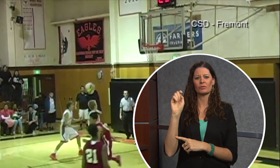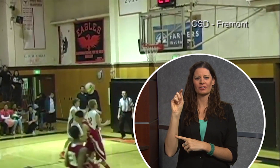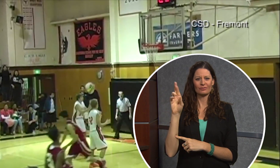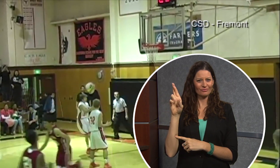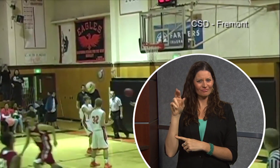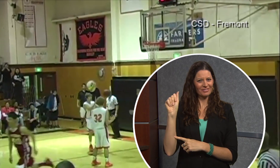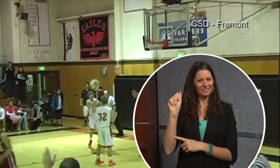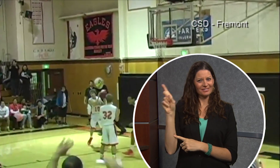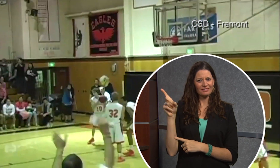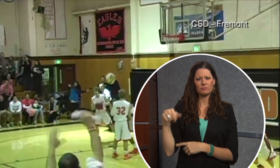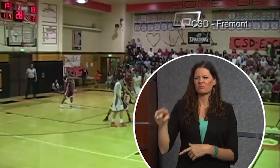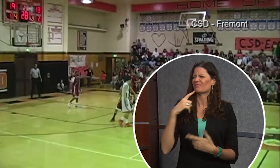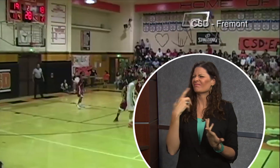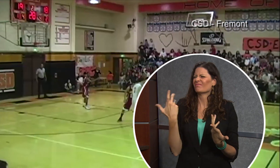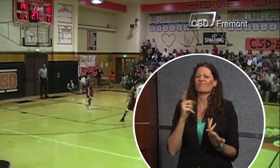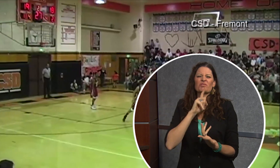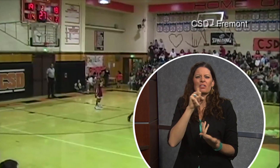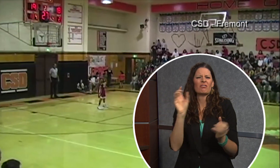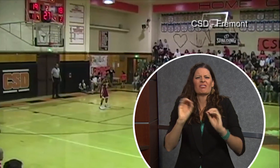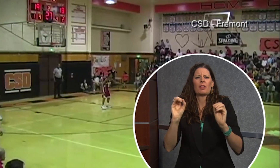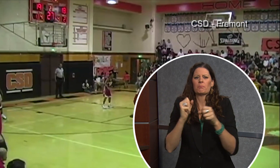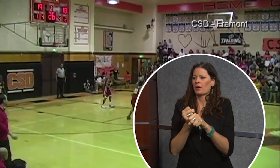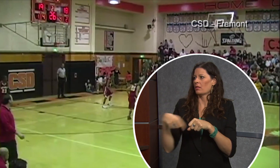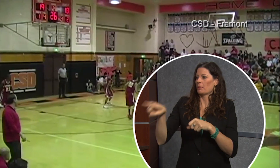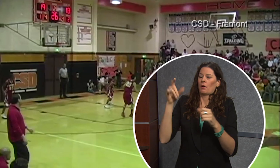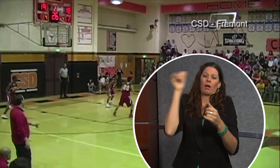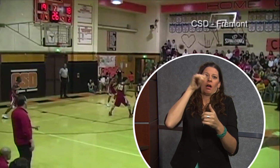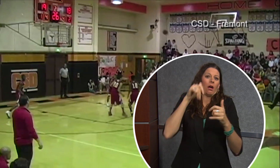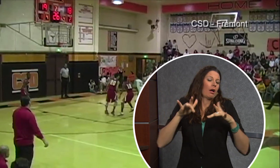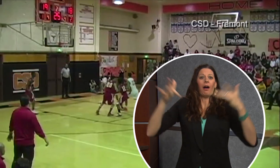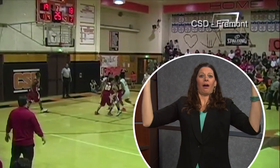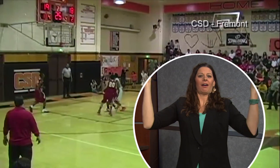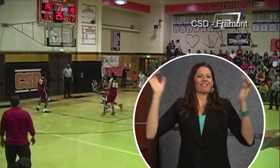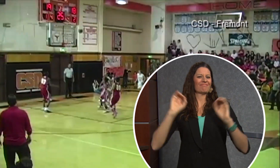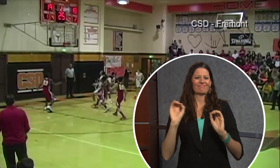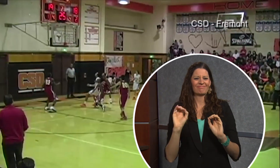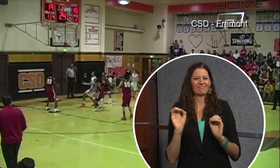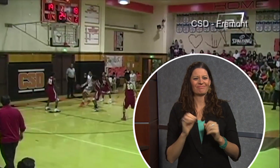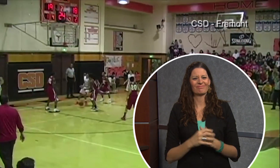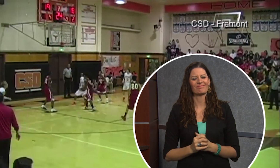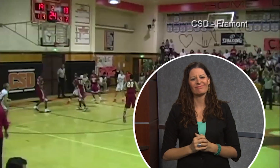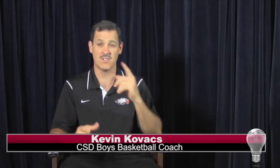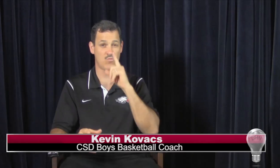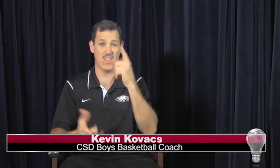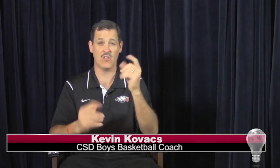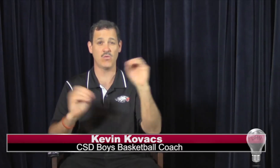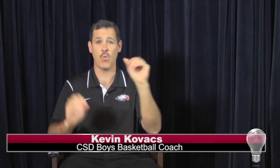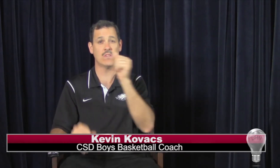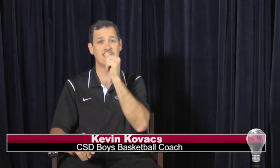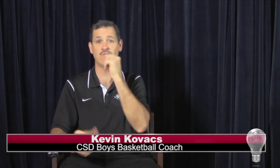FOR CSD. HE SAYS THERE WASN'T A SECRET TO MAKING THEIR TEAM SHINE.